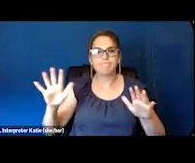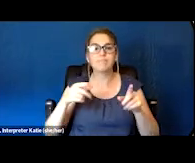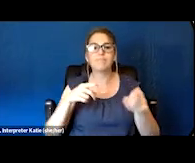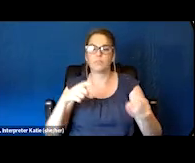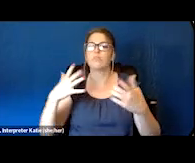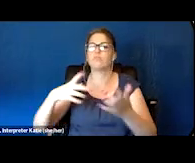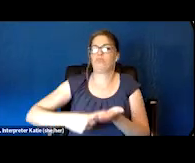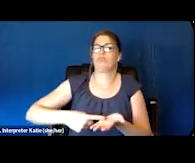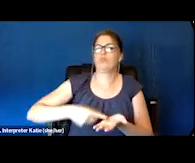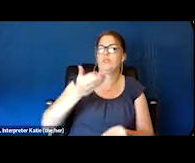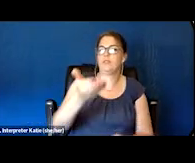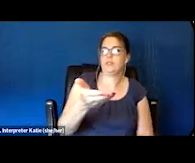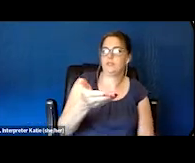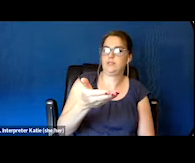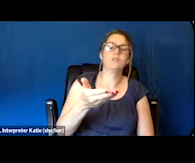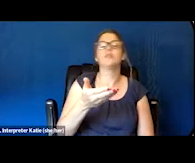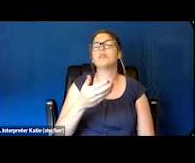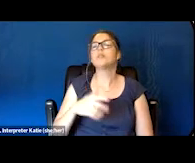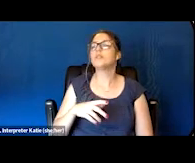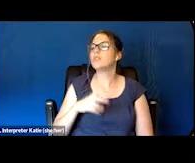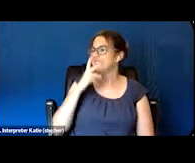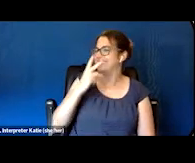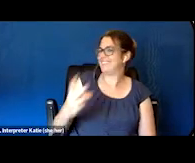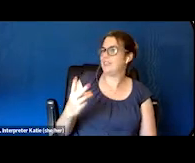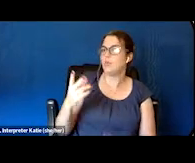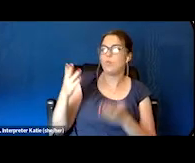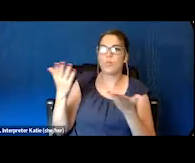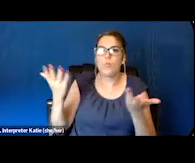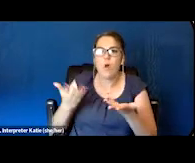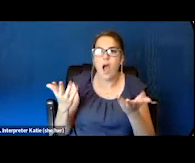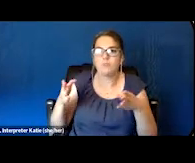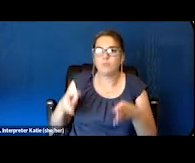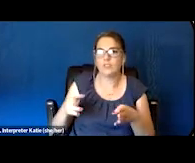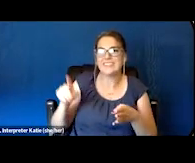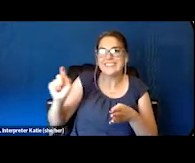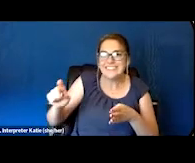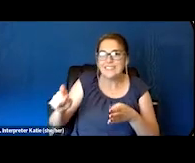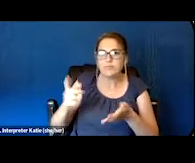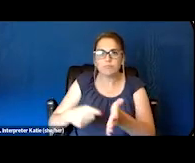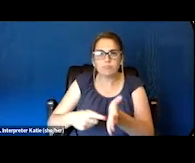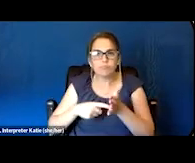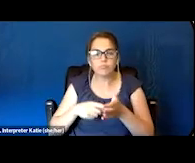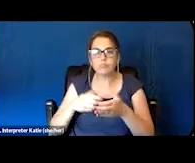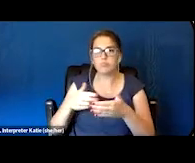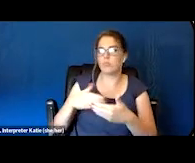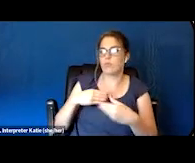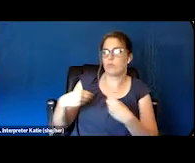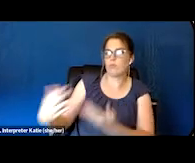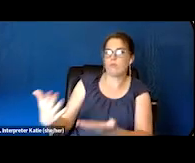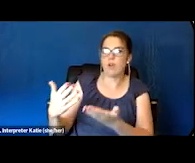in order to provide behavioral healthcare services. So this might be, you might already know this,